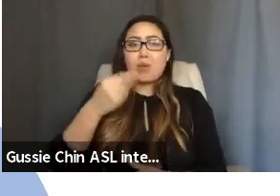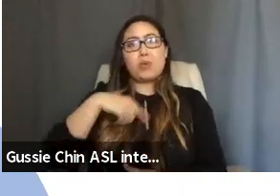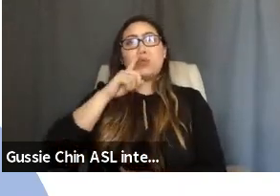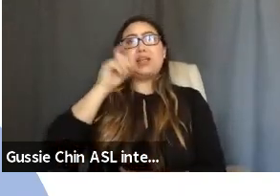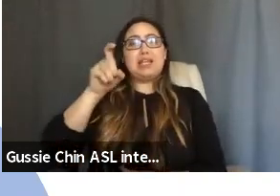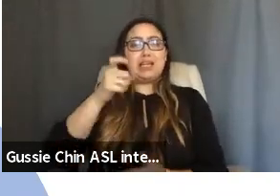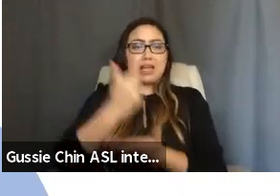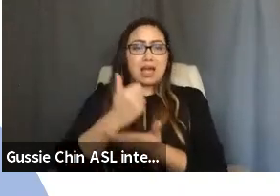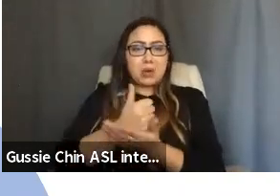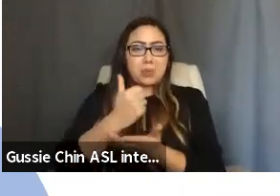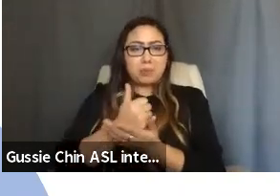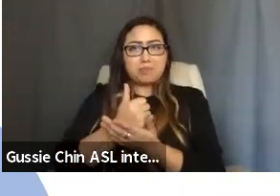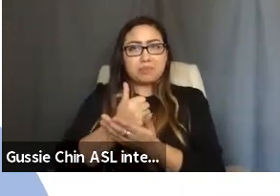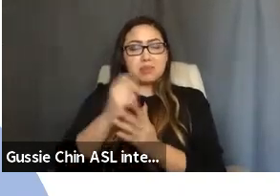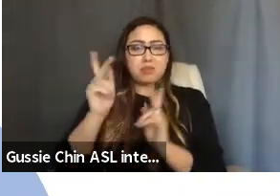Over to you, Sadie.